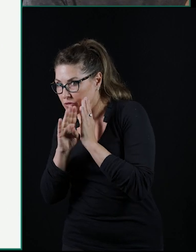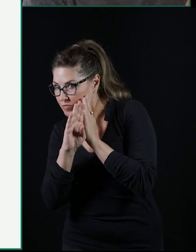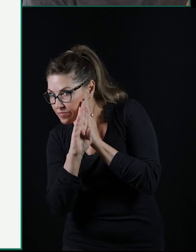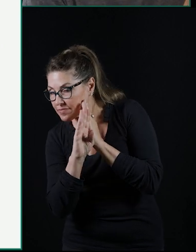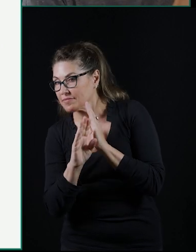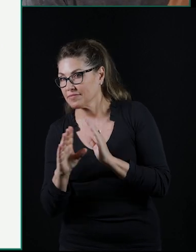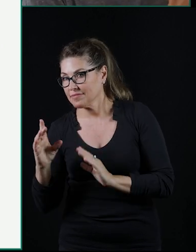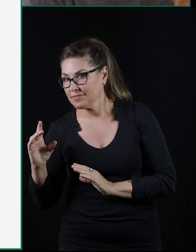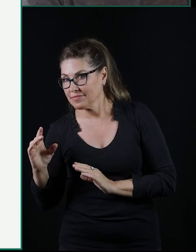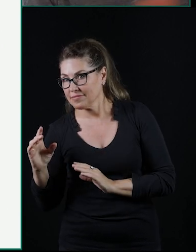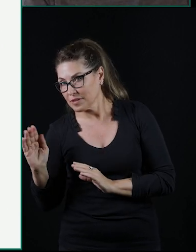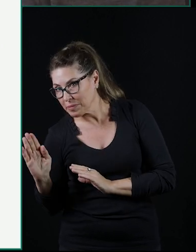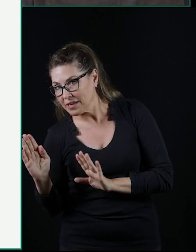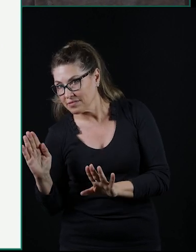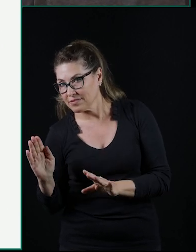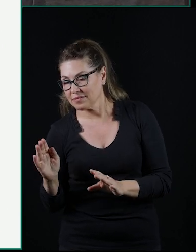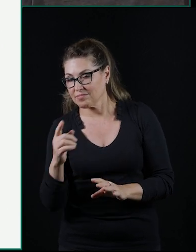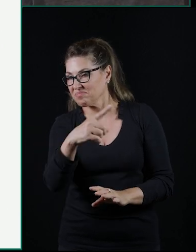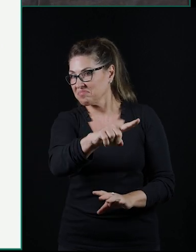and no one else can hear it.